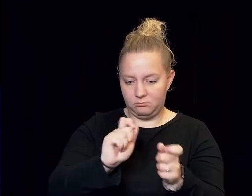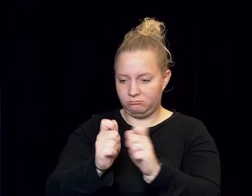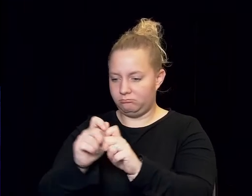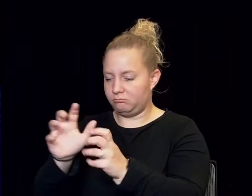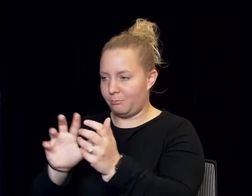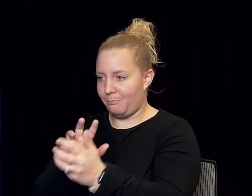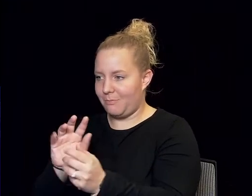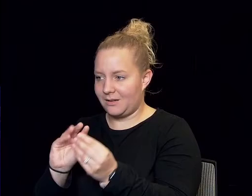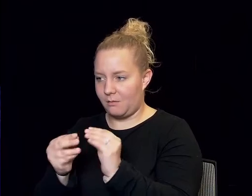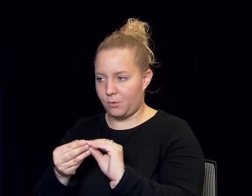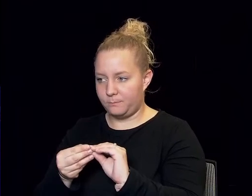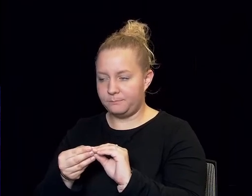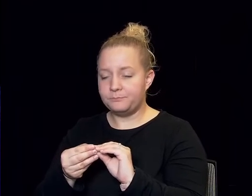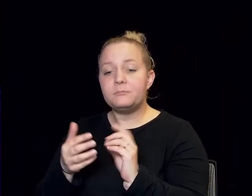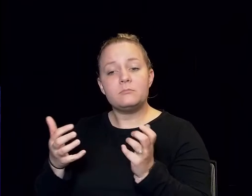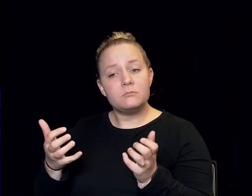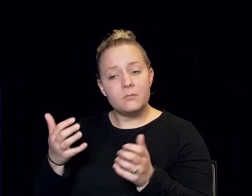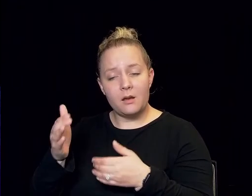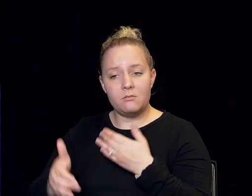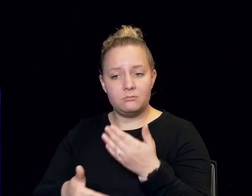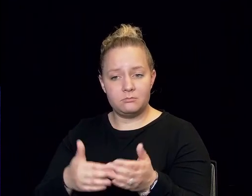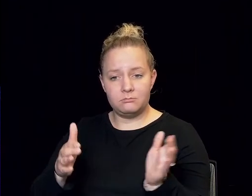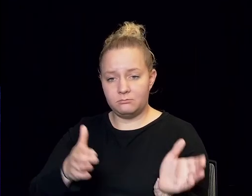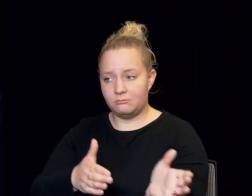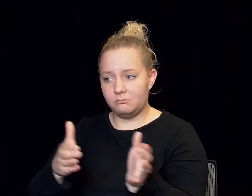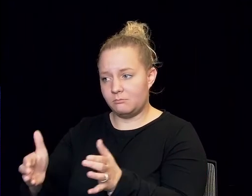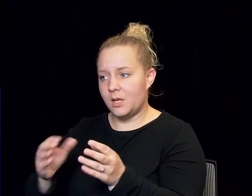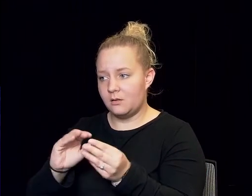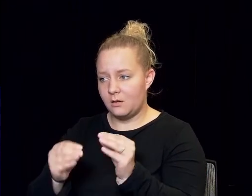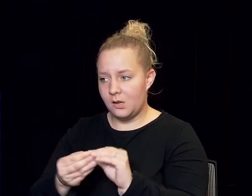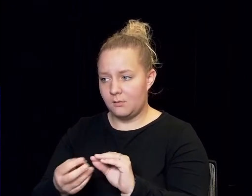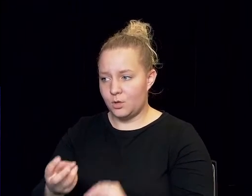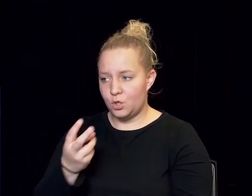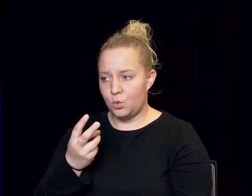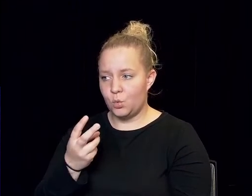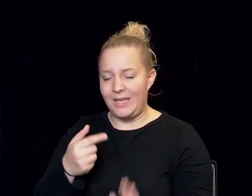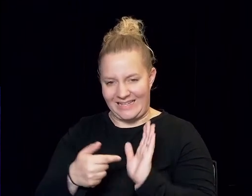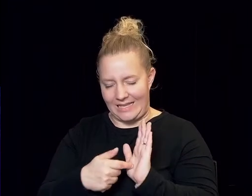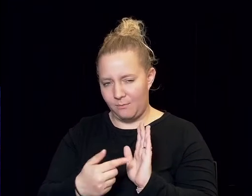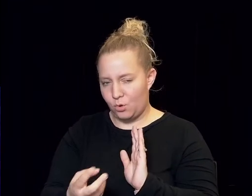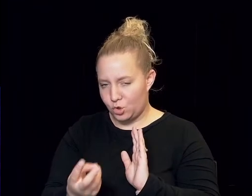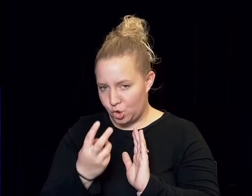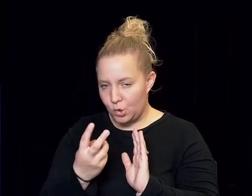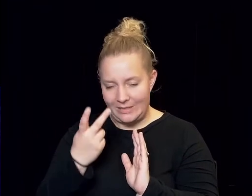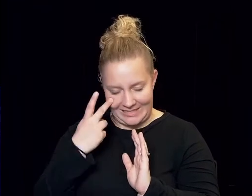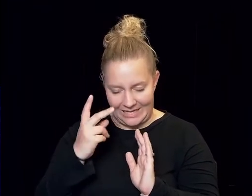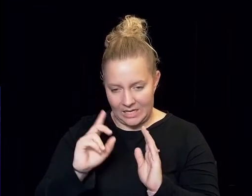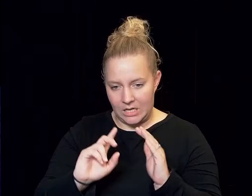All right, we're gonna move along to example two. So here for example two, I see my denominators are